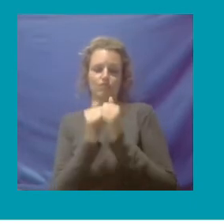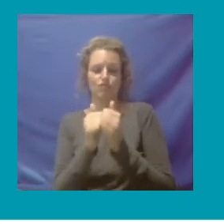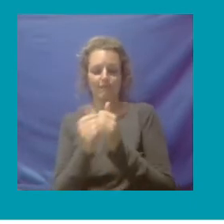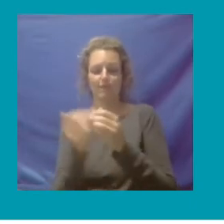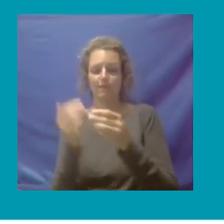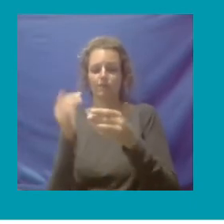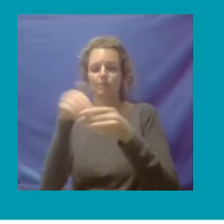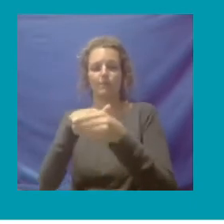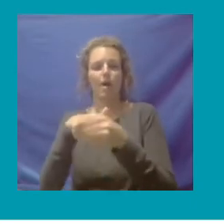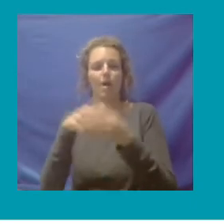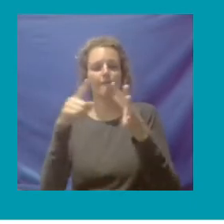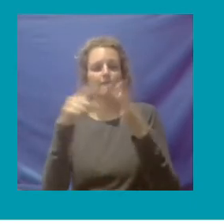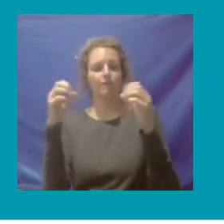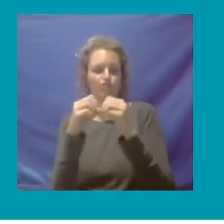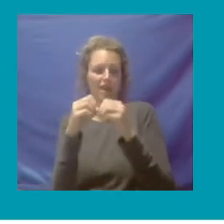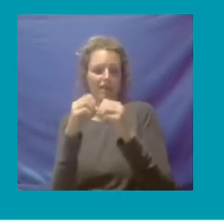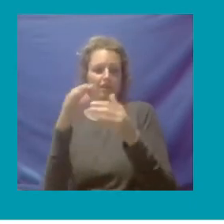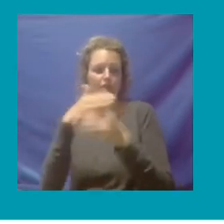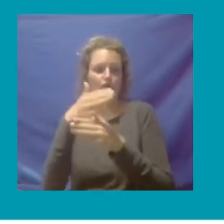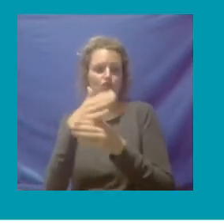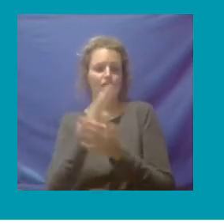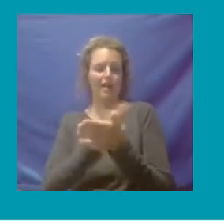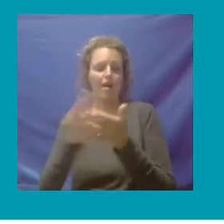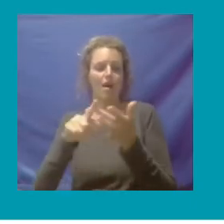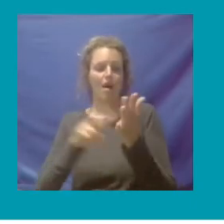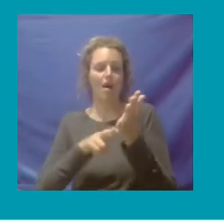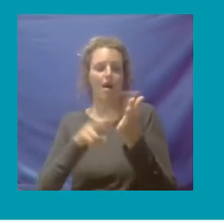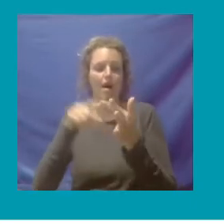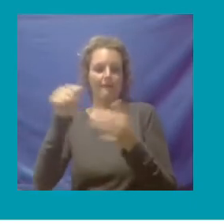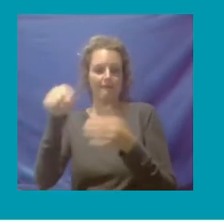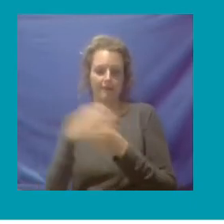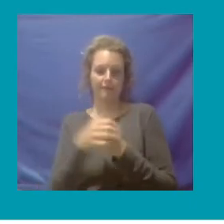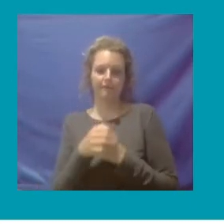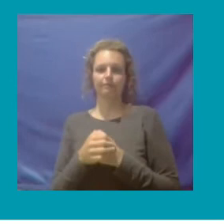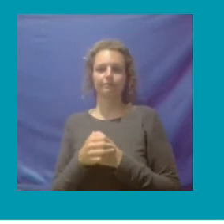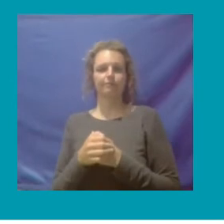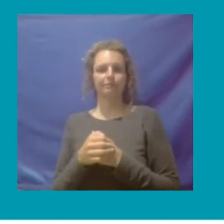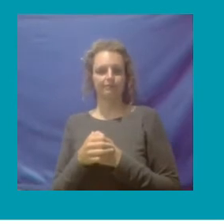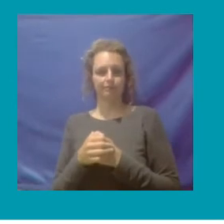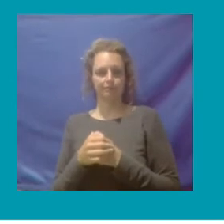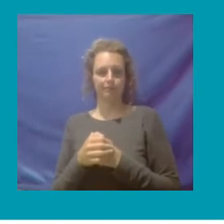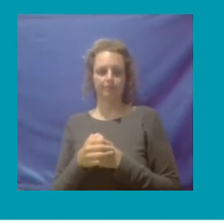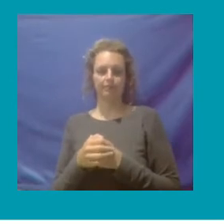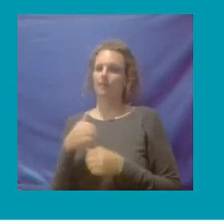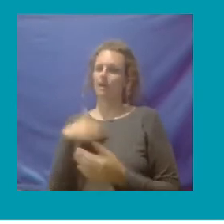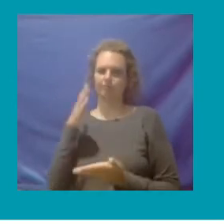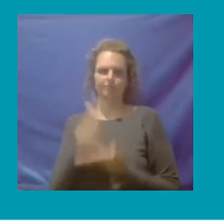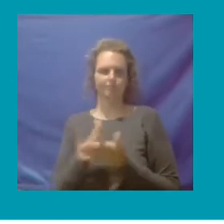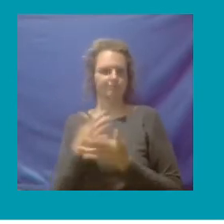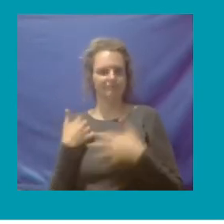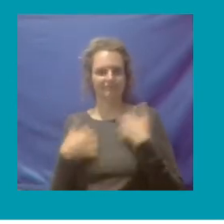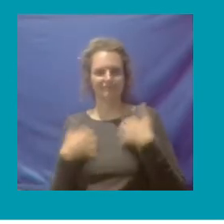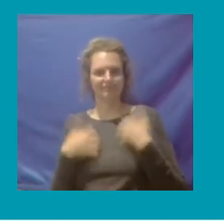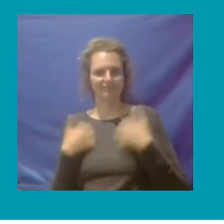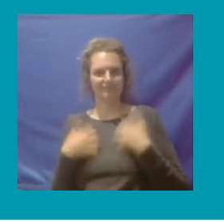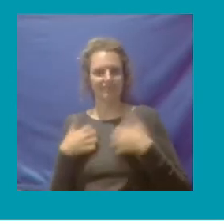disability is at the center of all of it, and I'm very excited now to link to a video where I'm going to